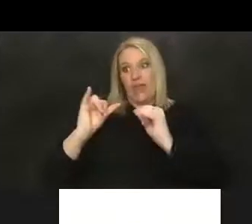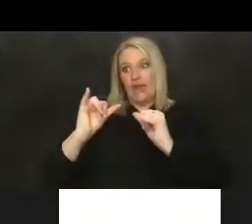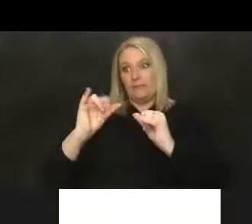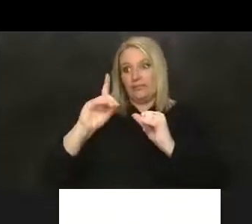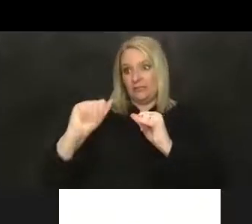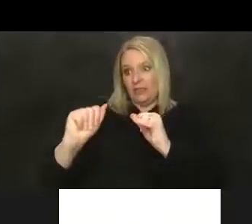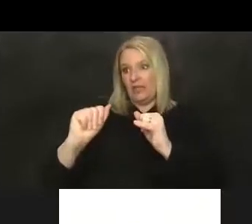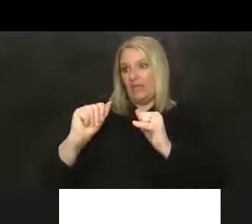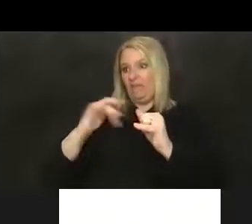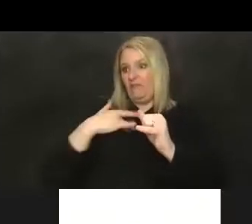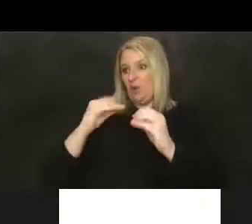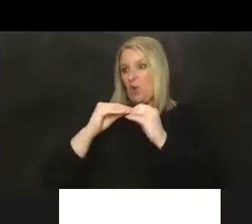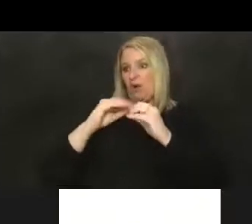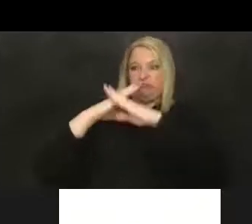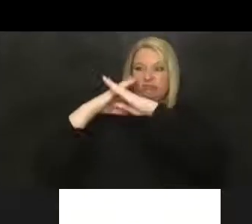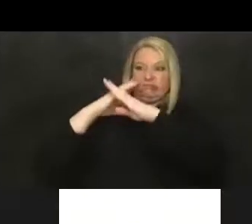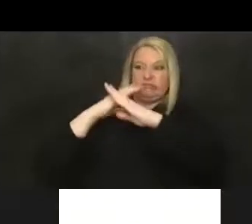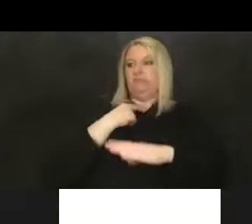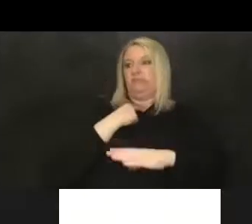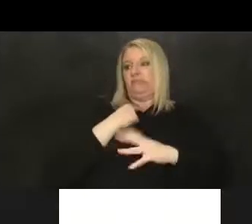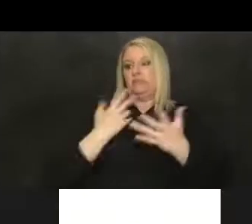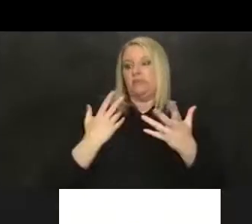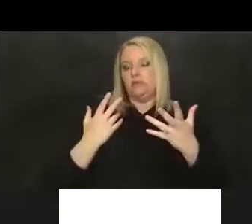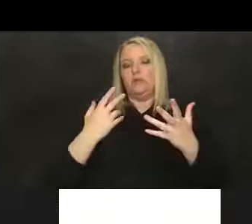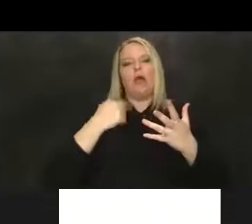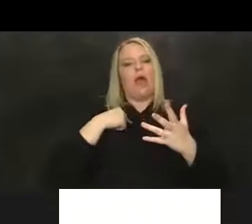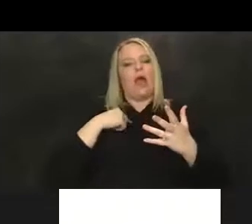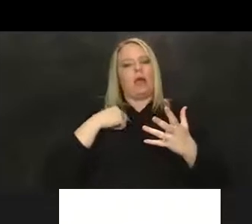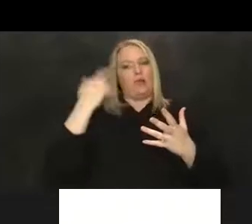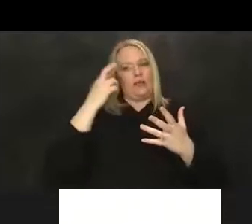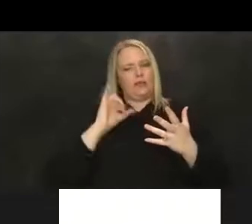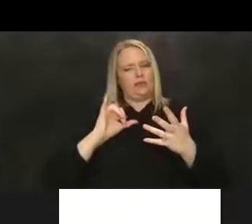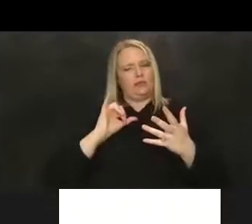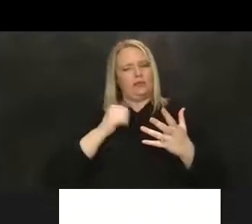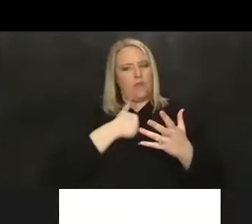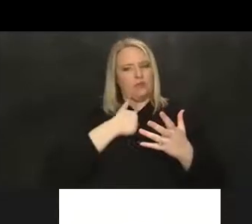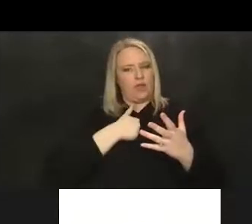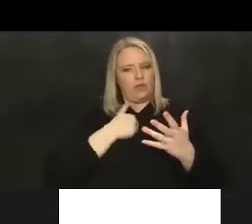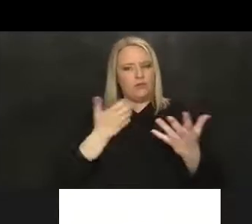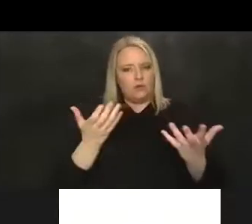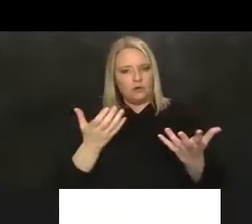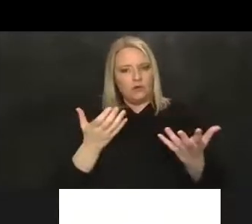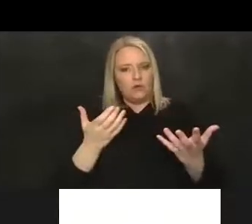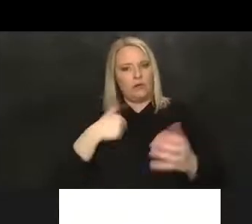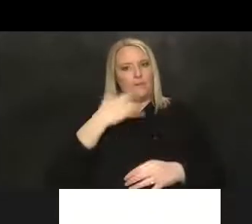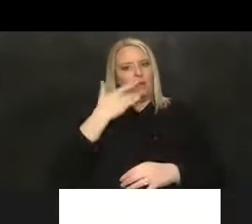so, you know, I really started to understand that just because I am lucky, and I am fortunate,